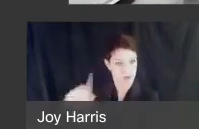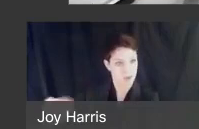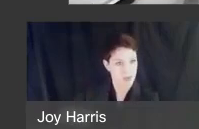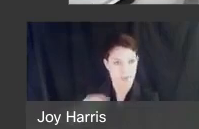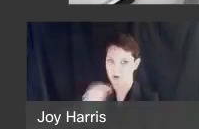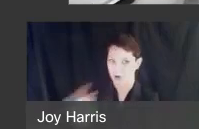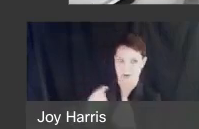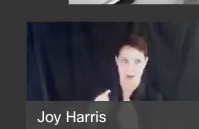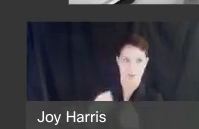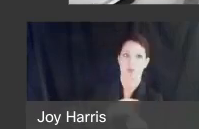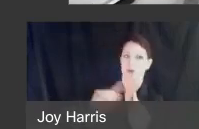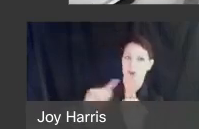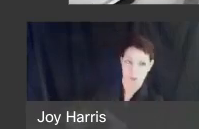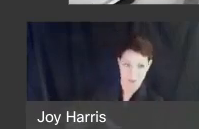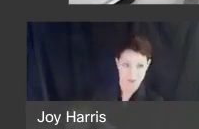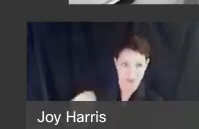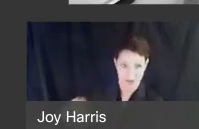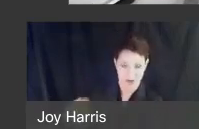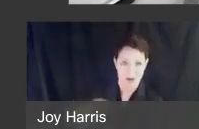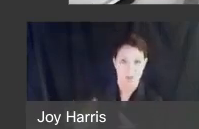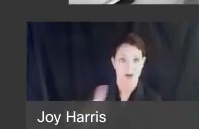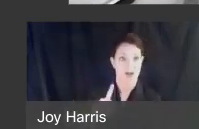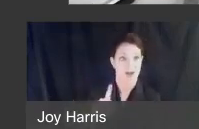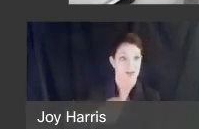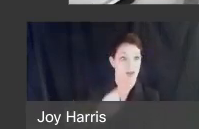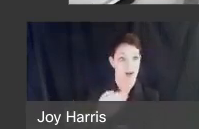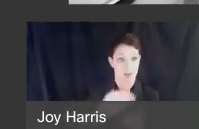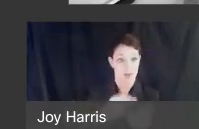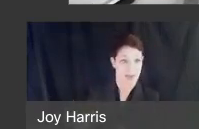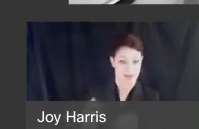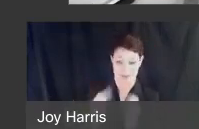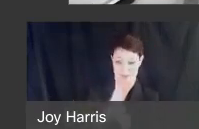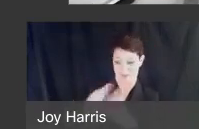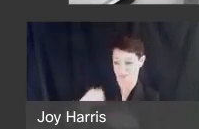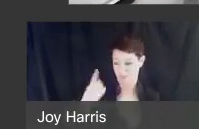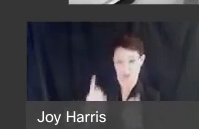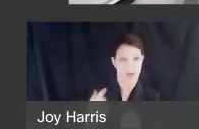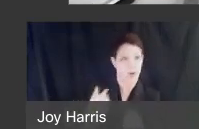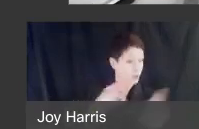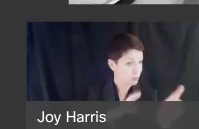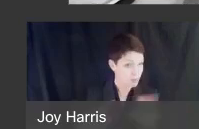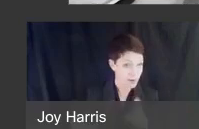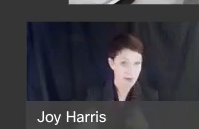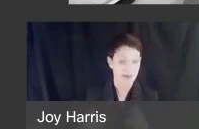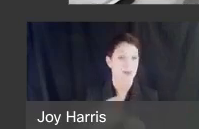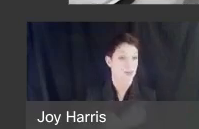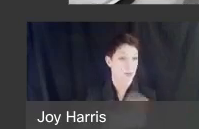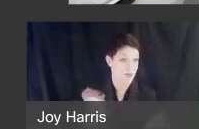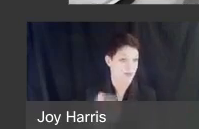plans that we've had in place, we were ready to and prepared to deliver these vaccines equitably. And so,